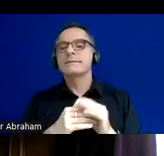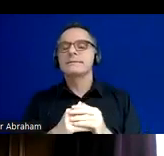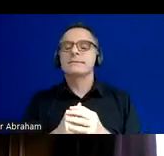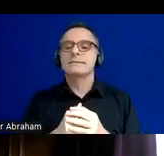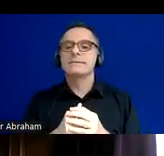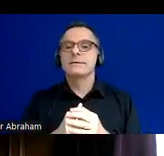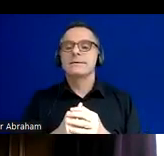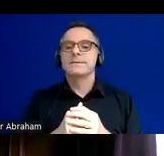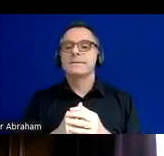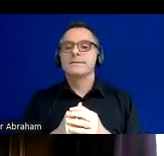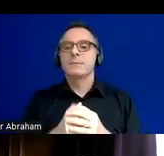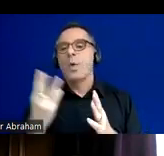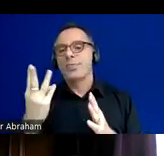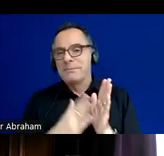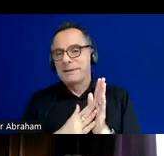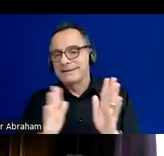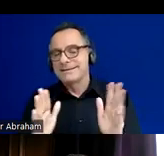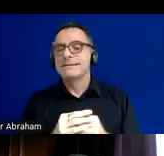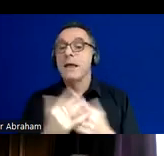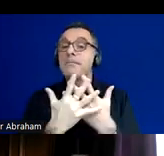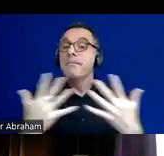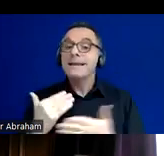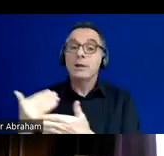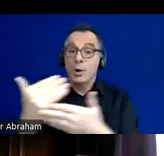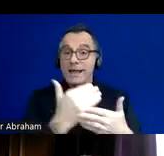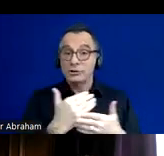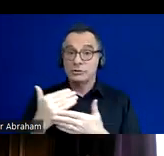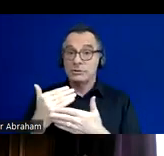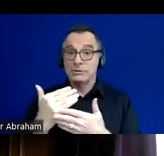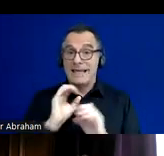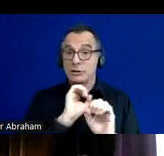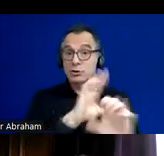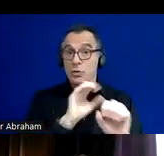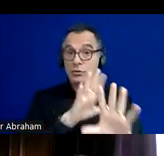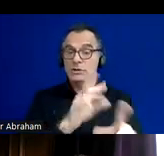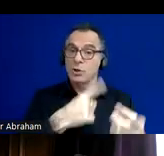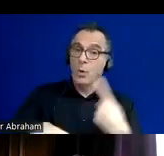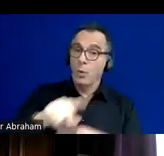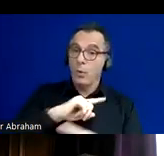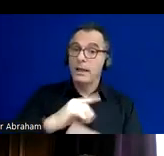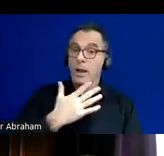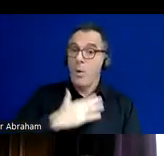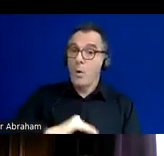collections are in storage. Although we're very key on access to the stored collections,